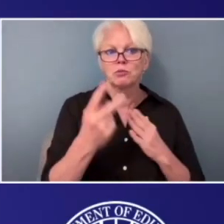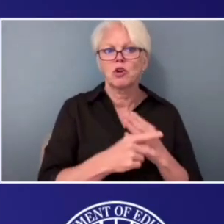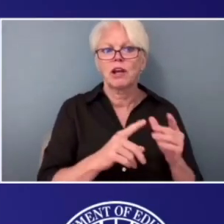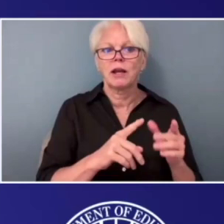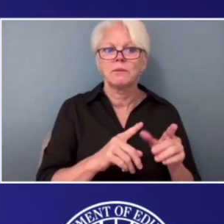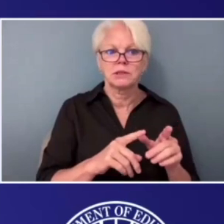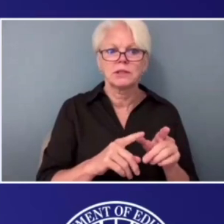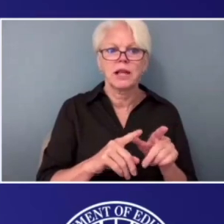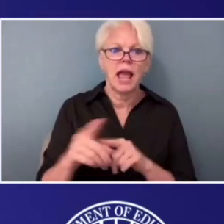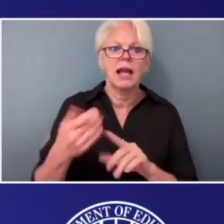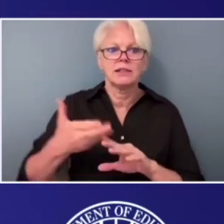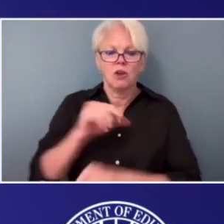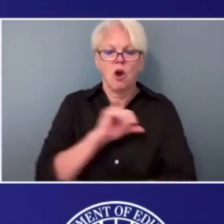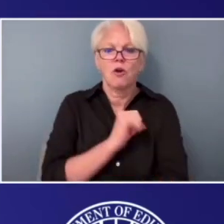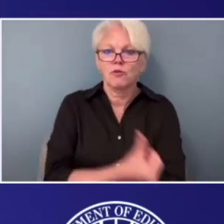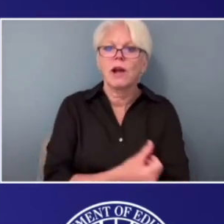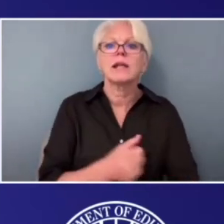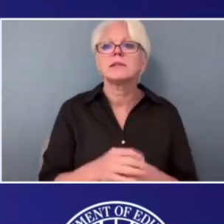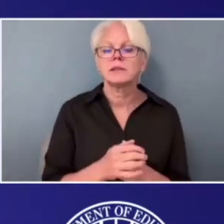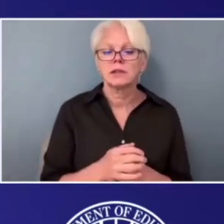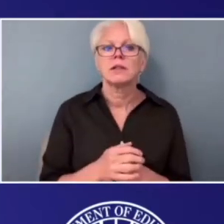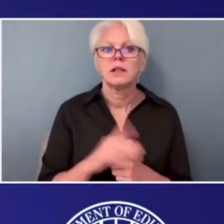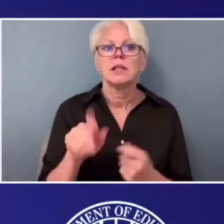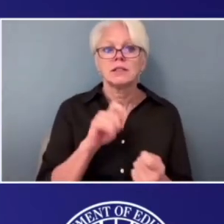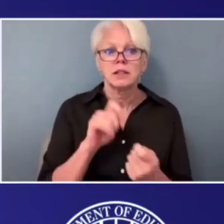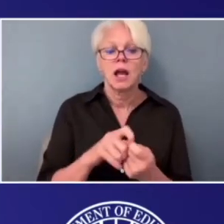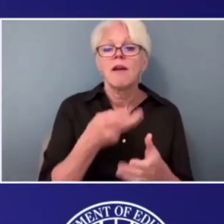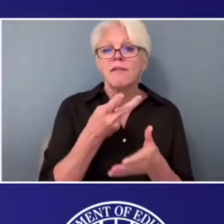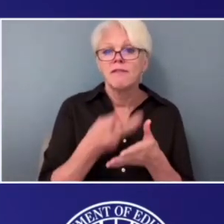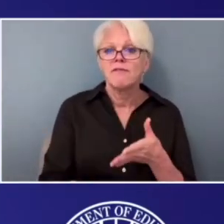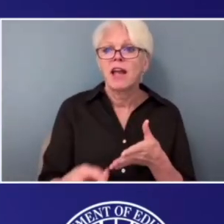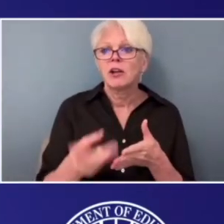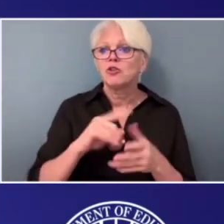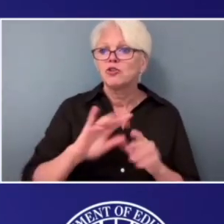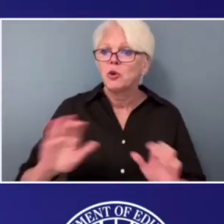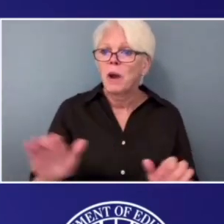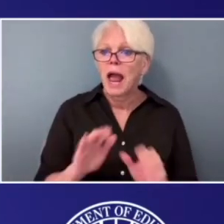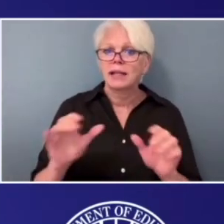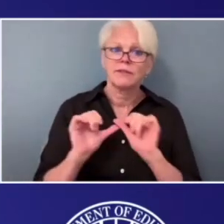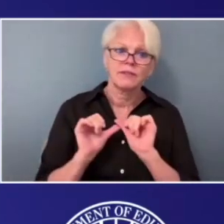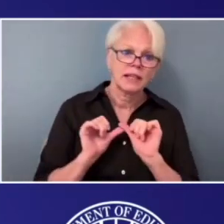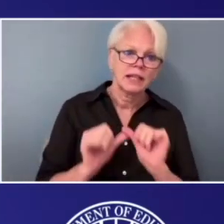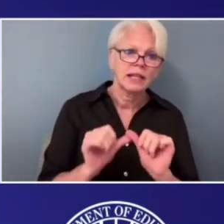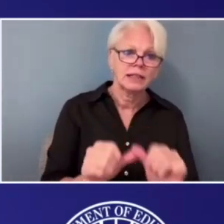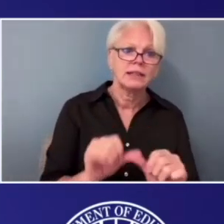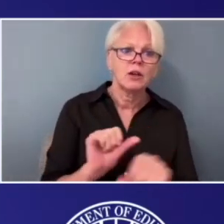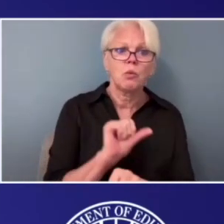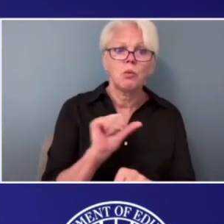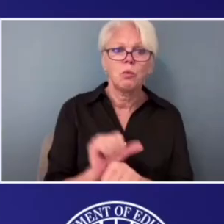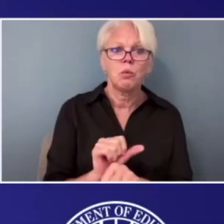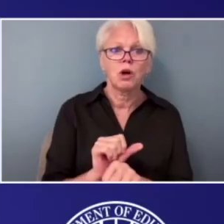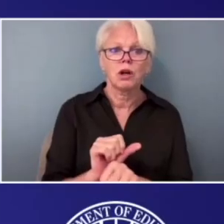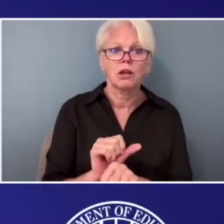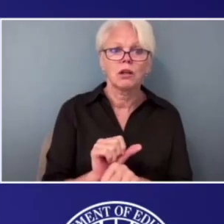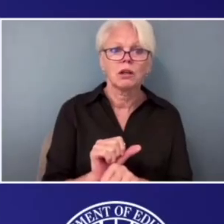In particular, failure to actively continue work towards promulgating these regulatory